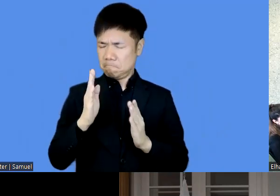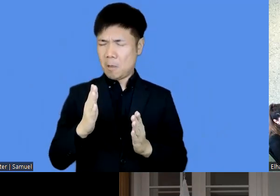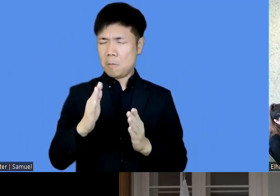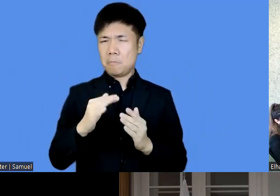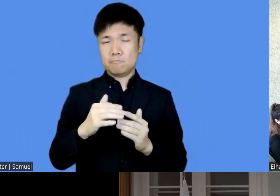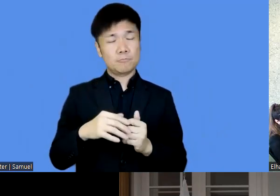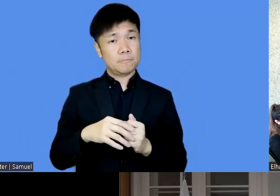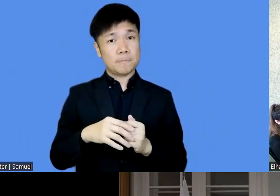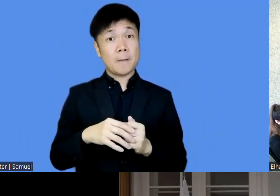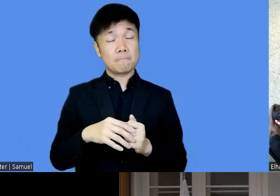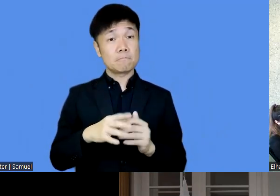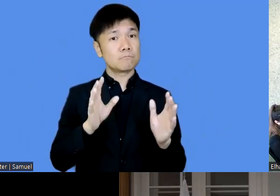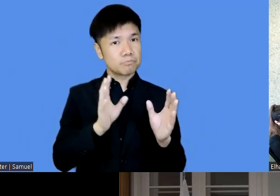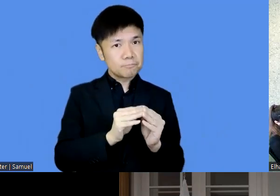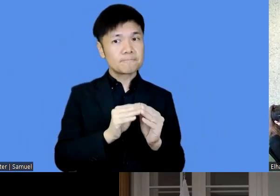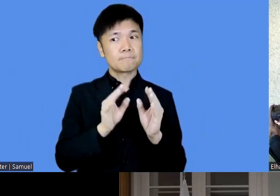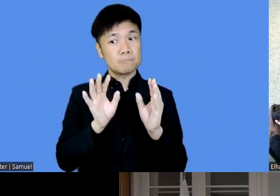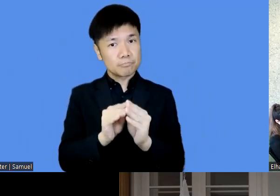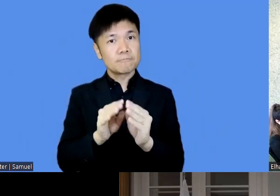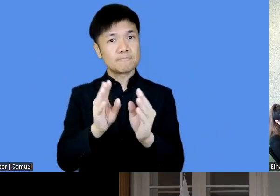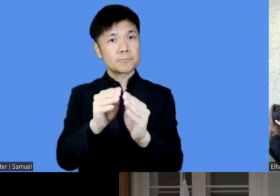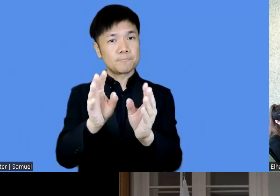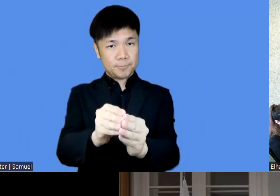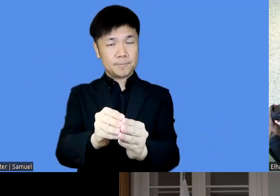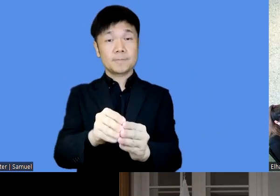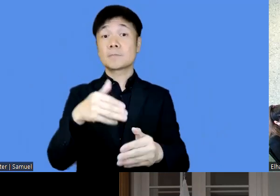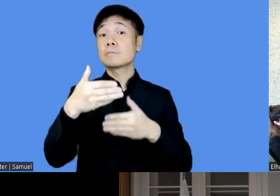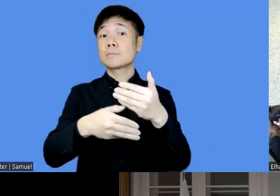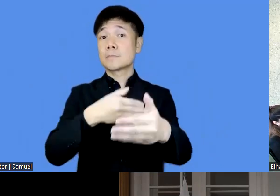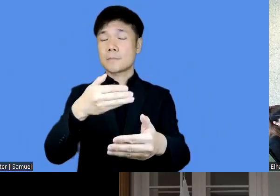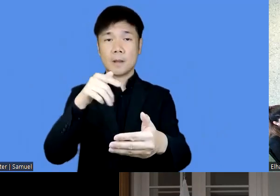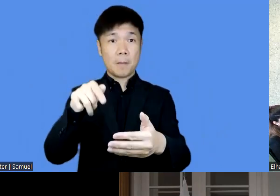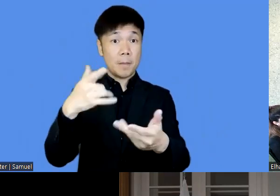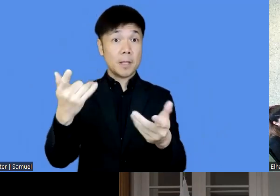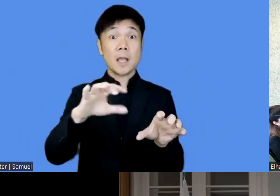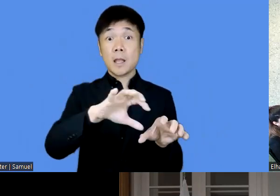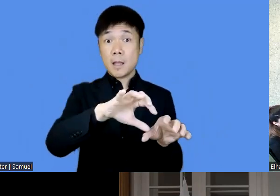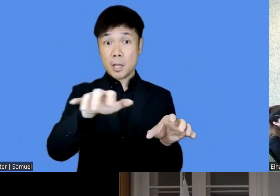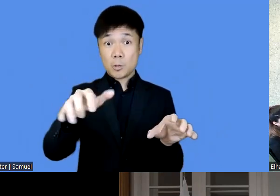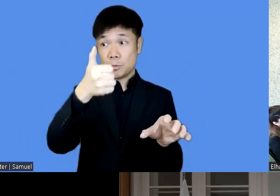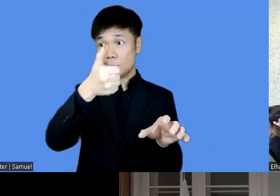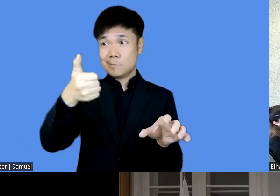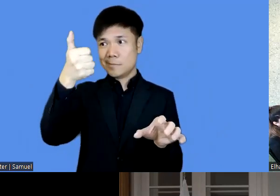including perhaps that states themselves might take this kind of ownership.